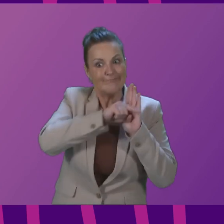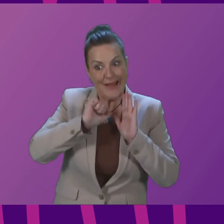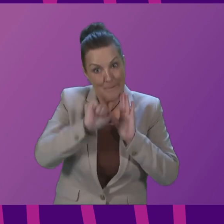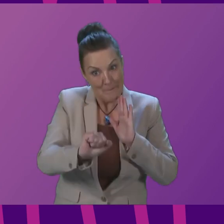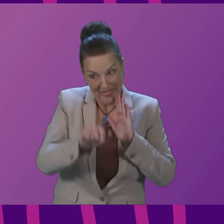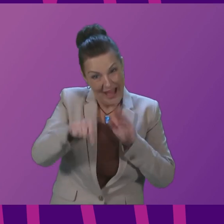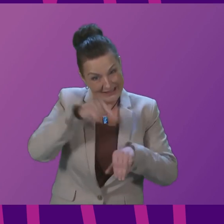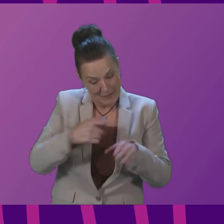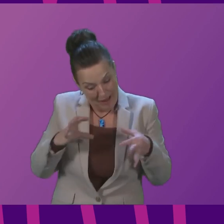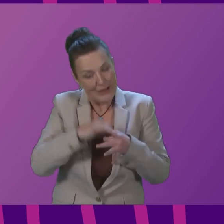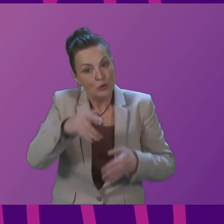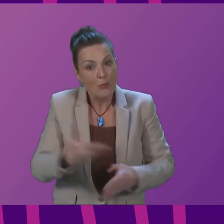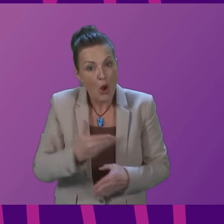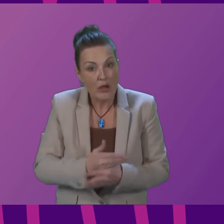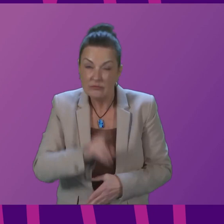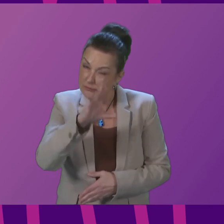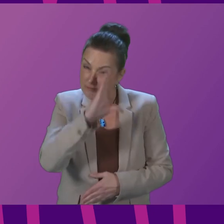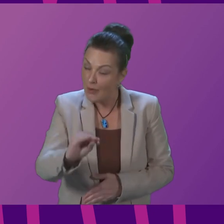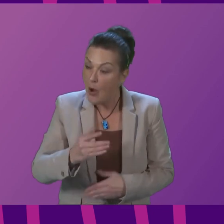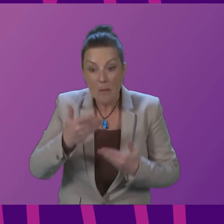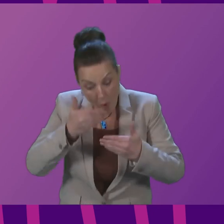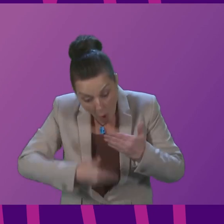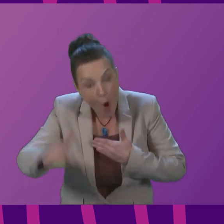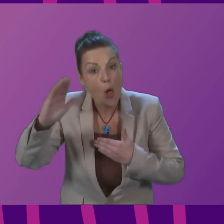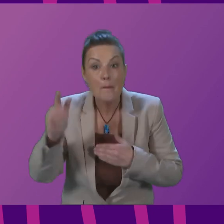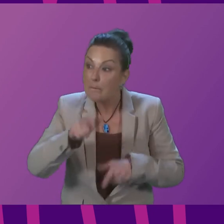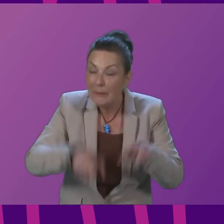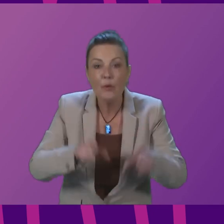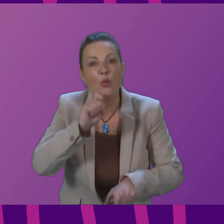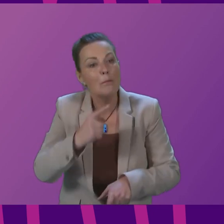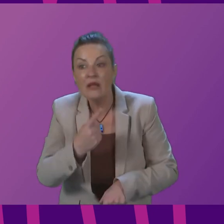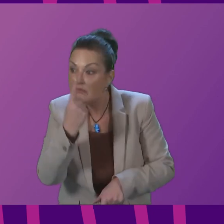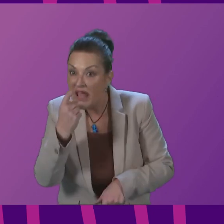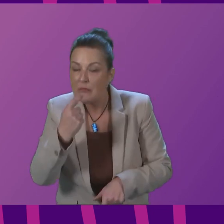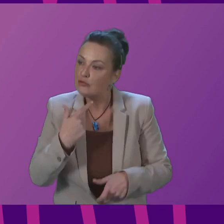back then. Therefore, everybody will be fully free and enabled to speak to Audit Scotland.